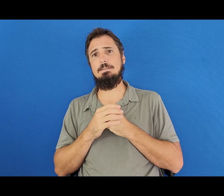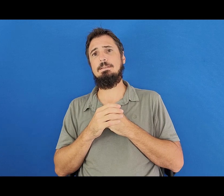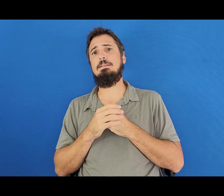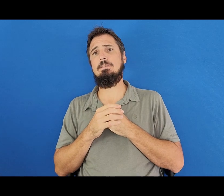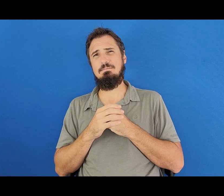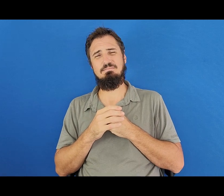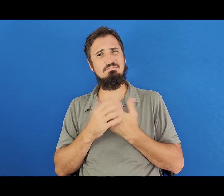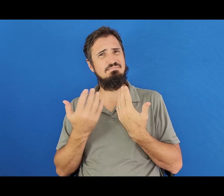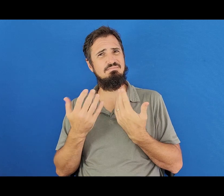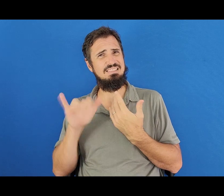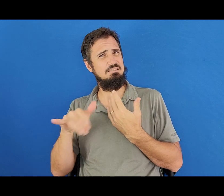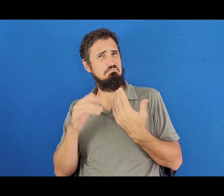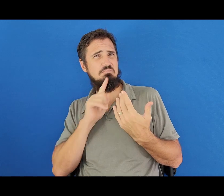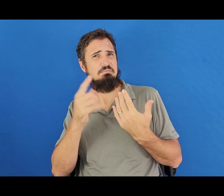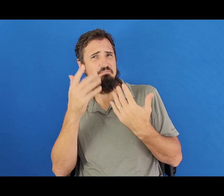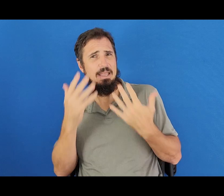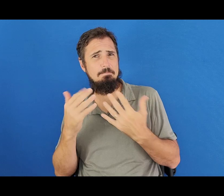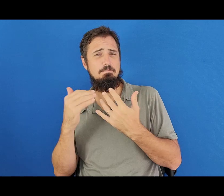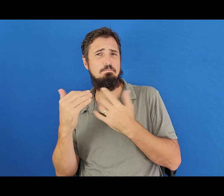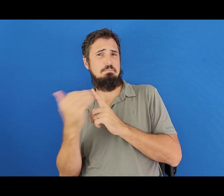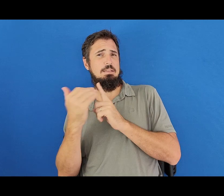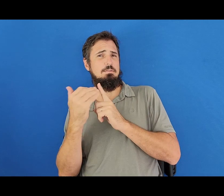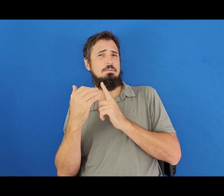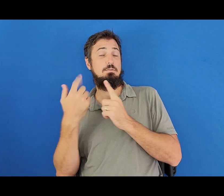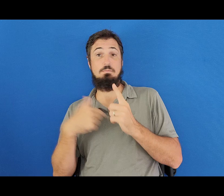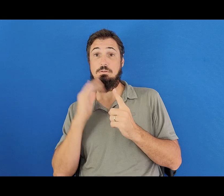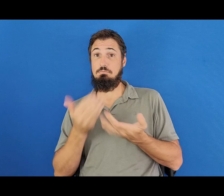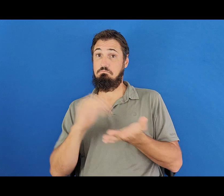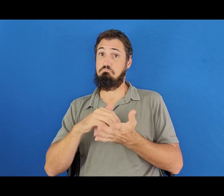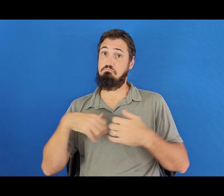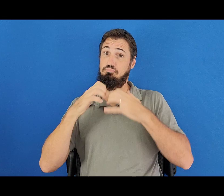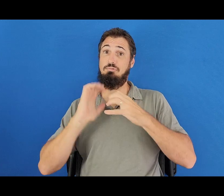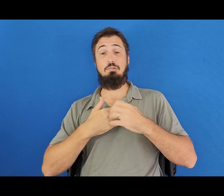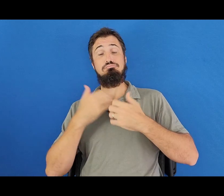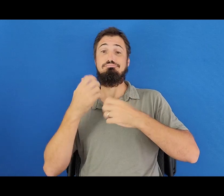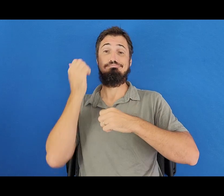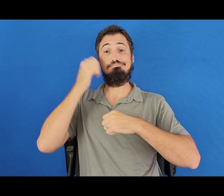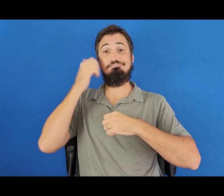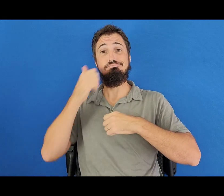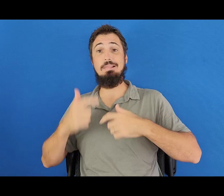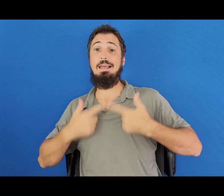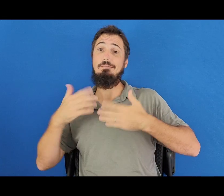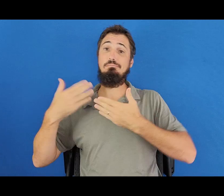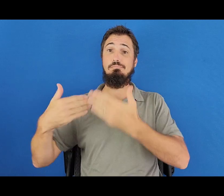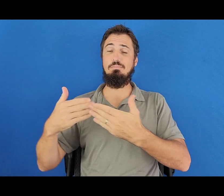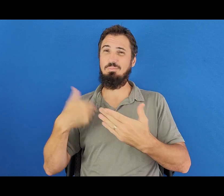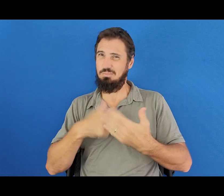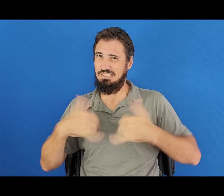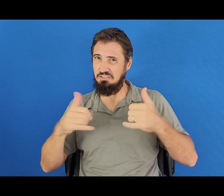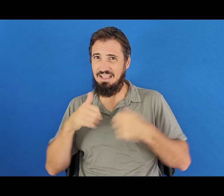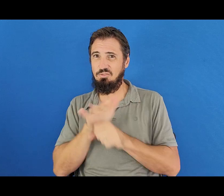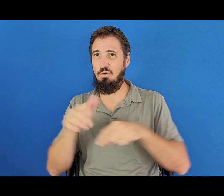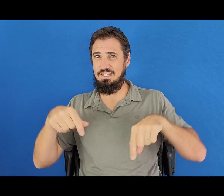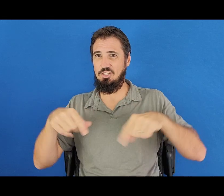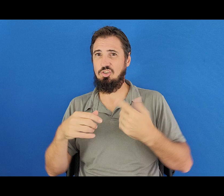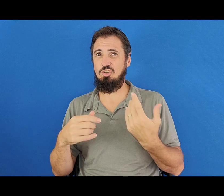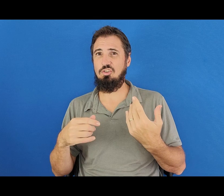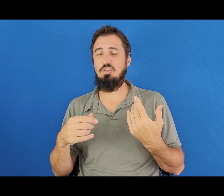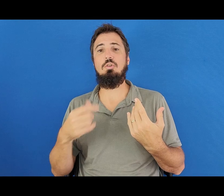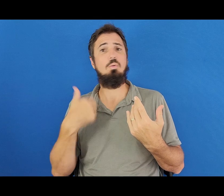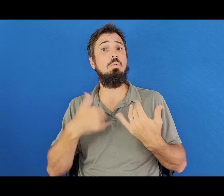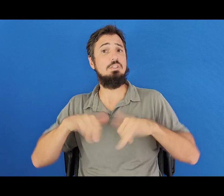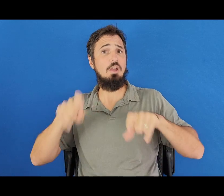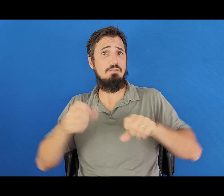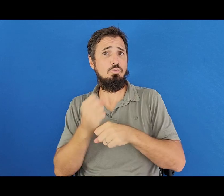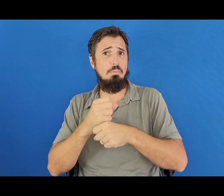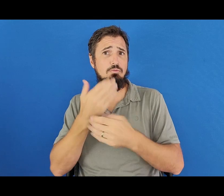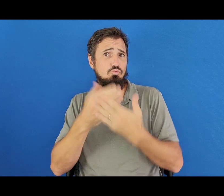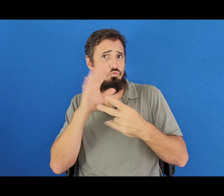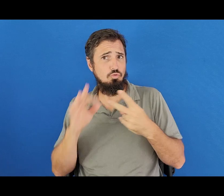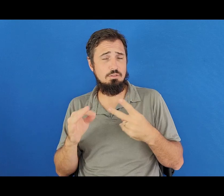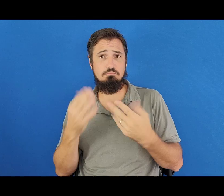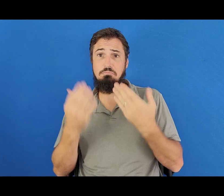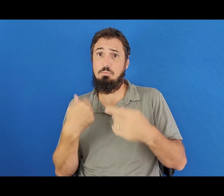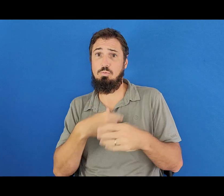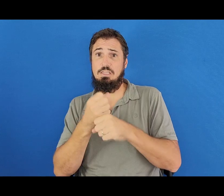This is a somber reminder that while we go back to our daily lives, COVID is still here. We each must make choices that are best for our families, like getting a booster and or wearing a mask in a